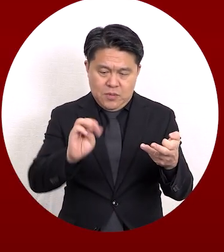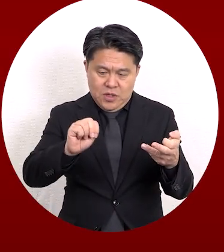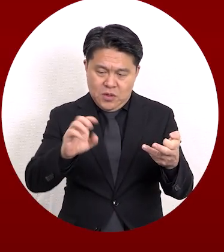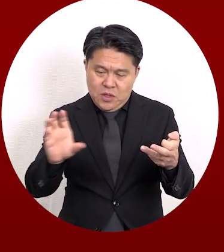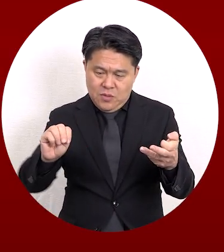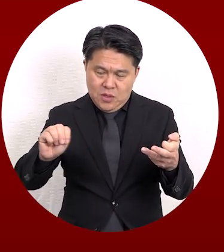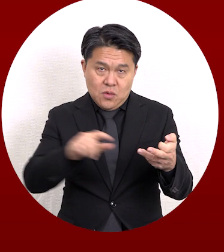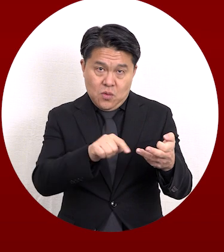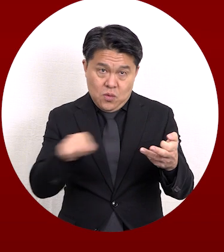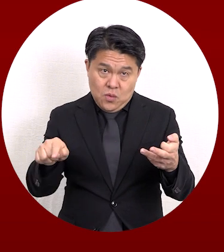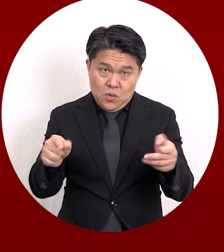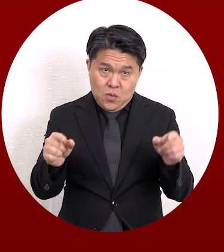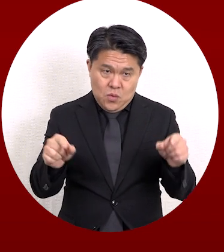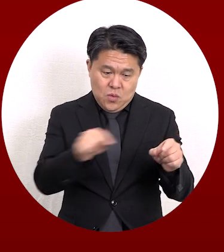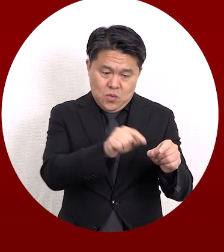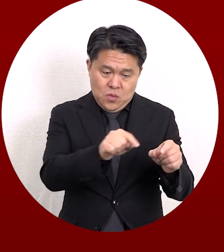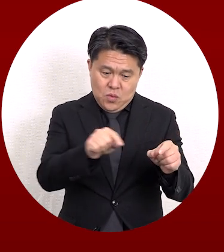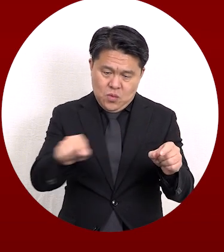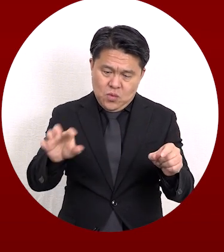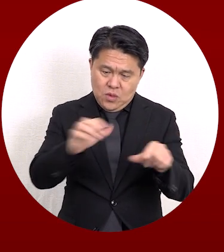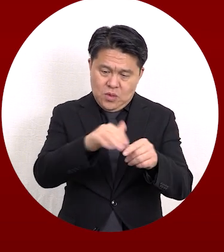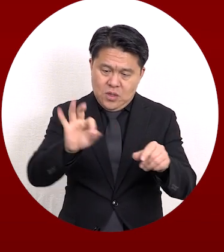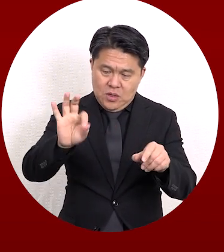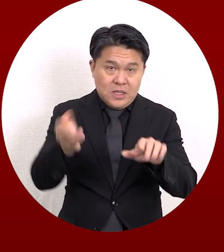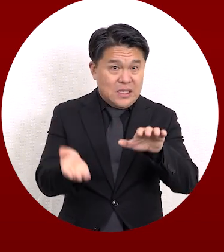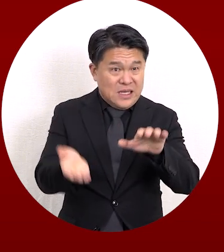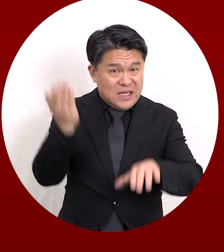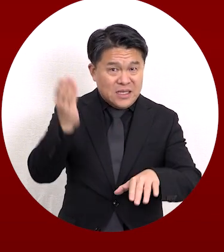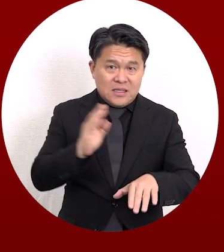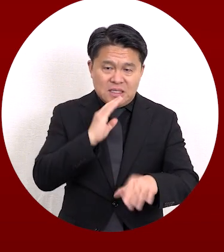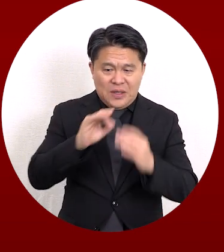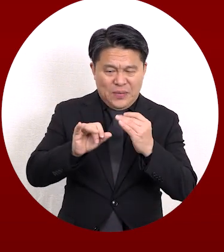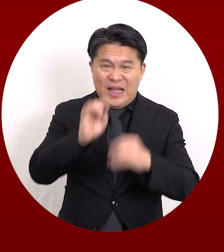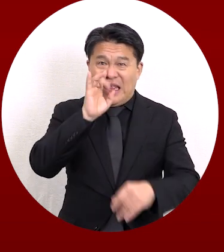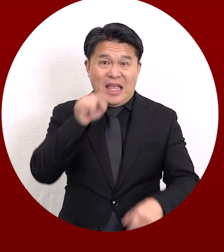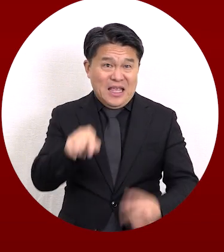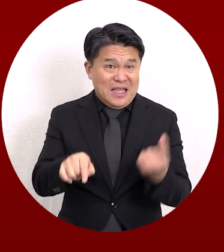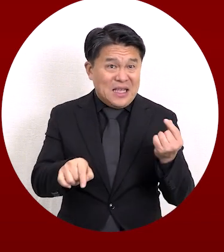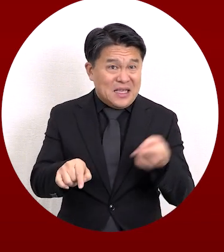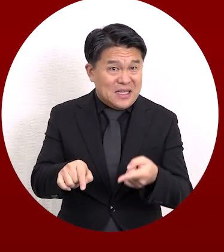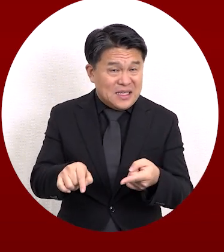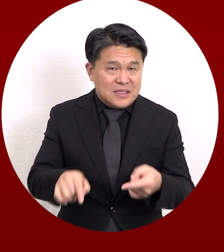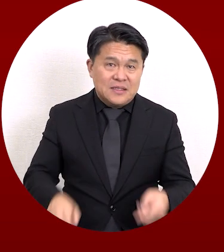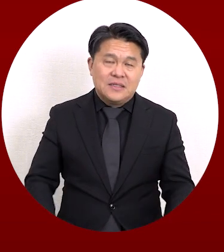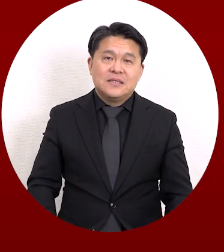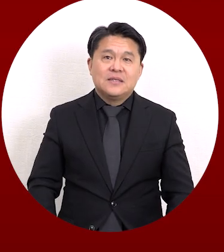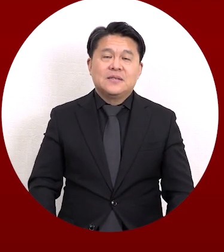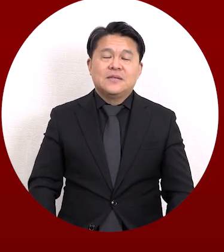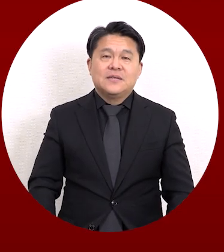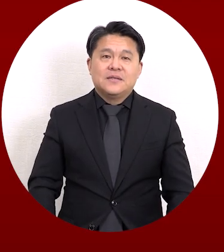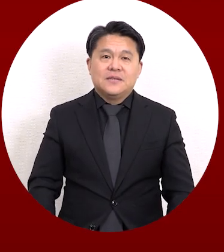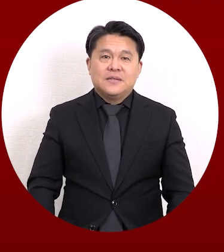However, if it has more than 10 finger holes, it wouldn’t function effectively as a musical instrument.